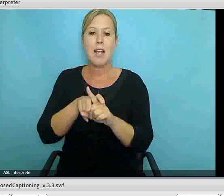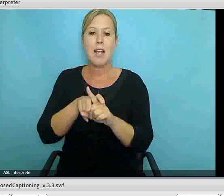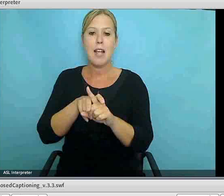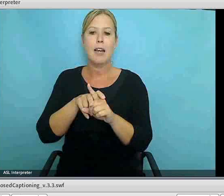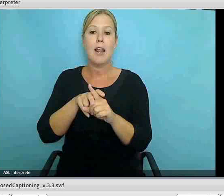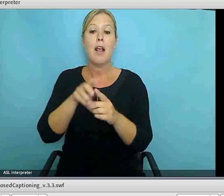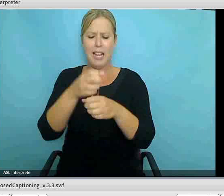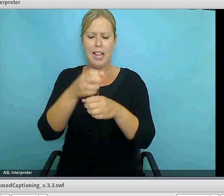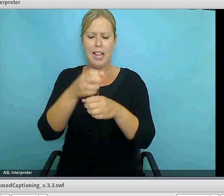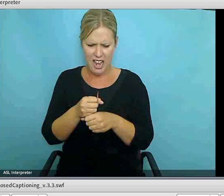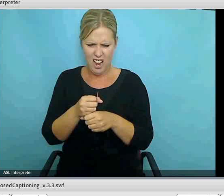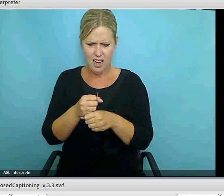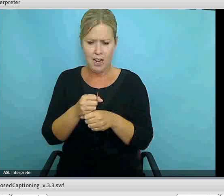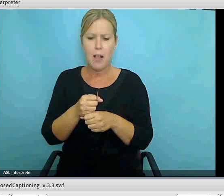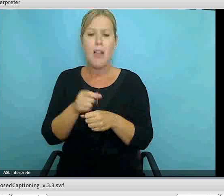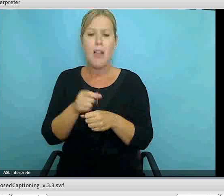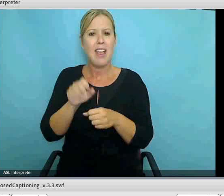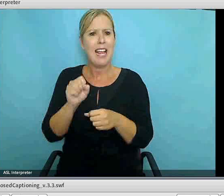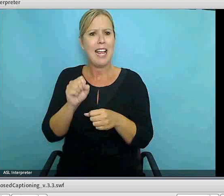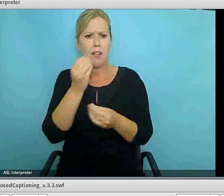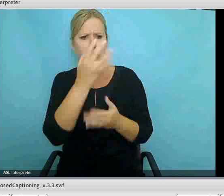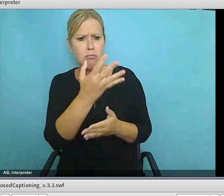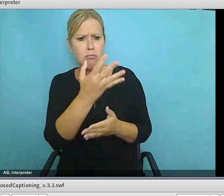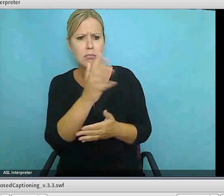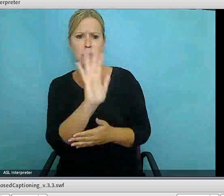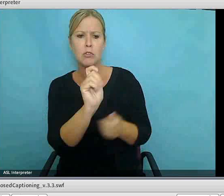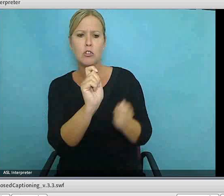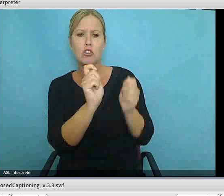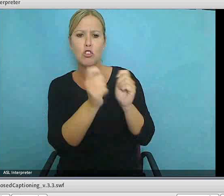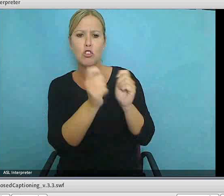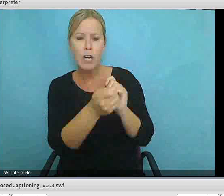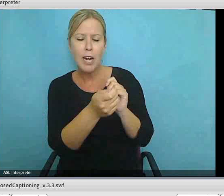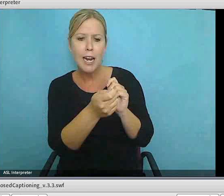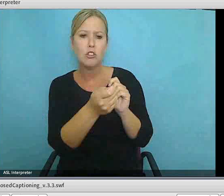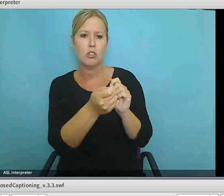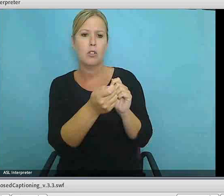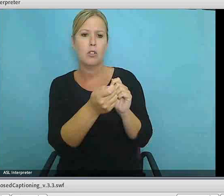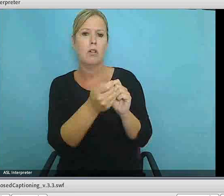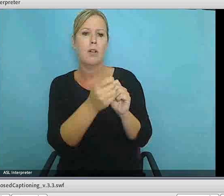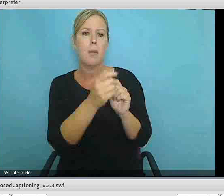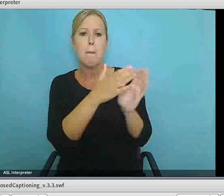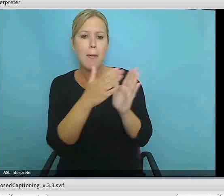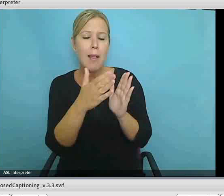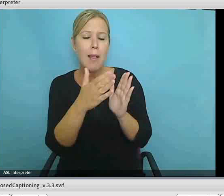if they want to accept that enrollment or they want to change that plan to a different